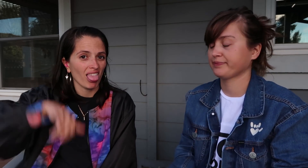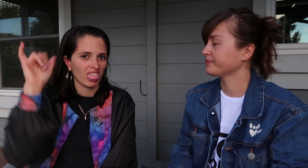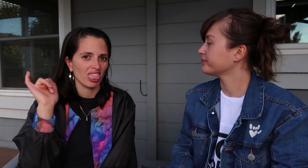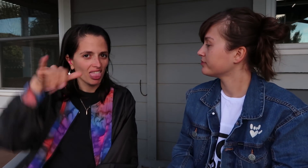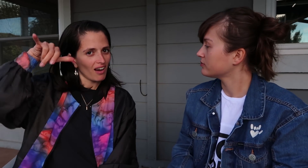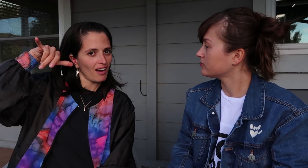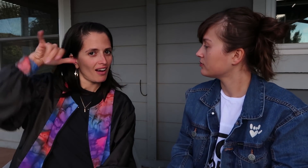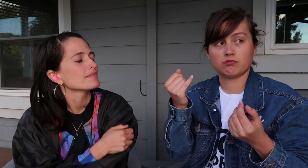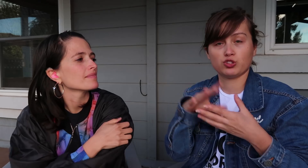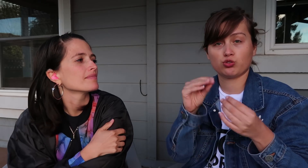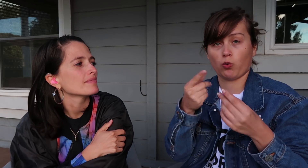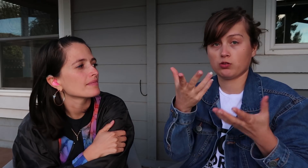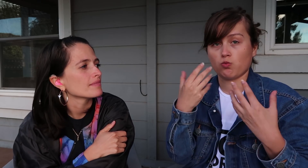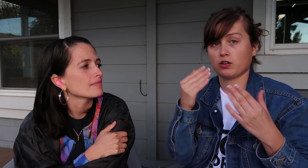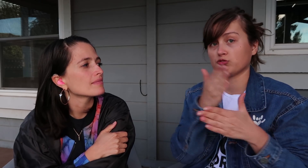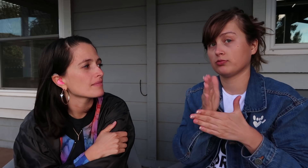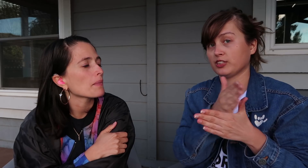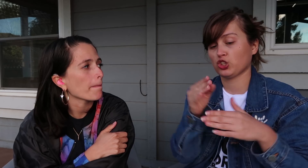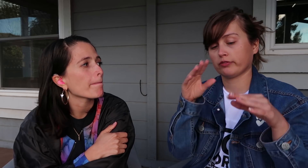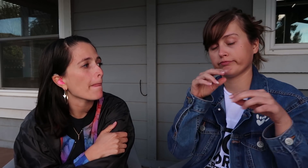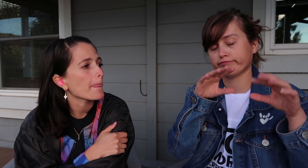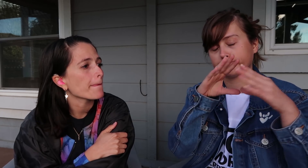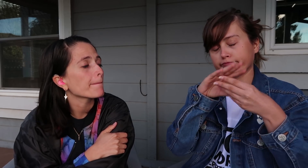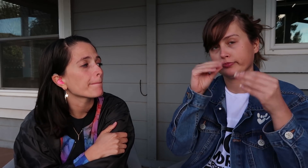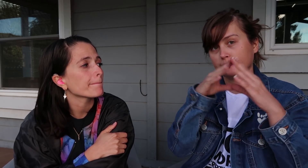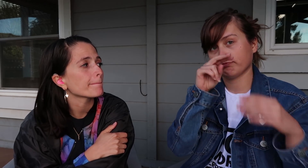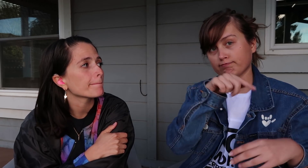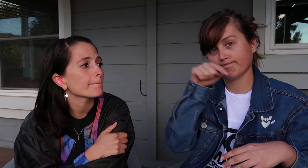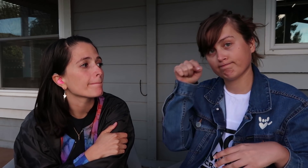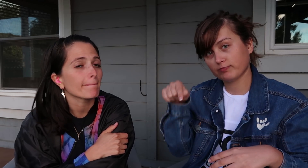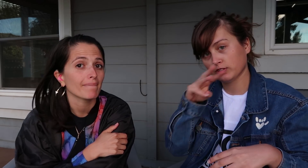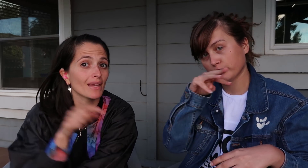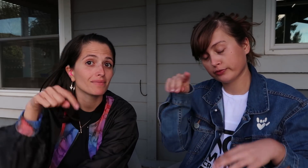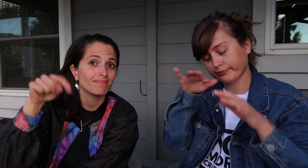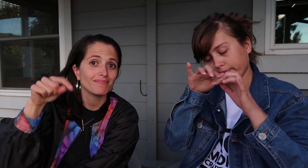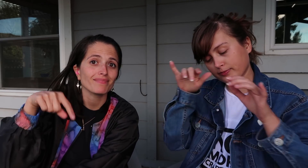That. If you have stories that you want to share, write them down below in the comments.